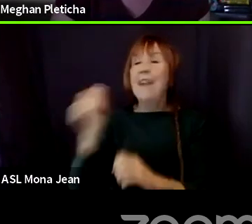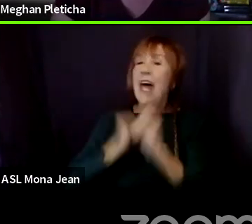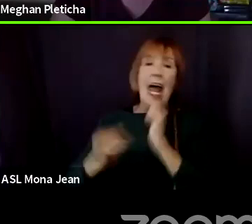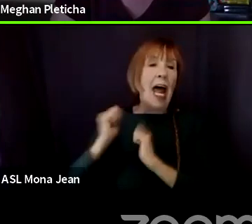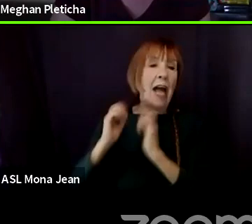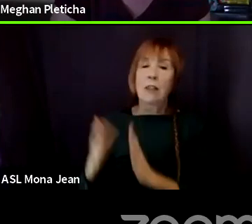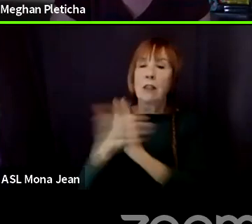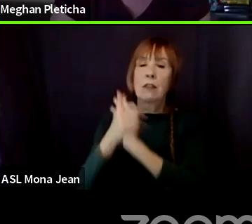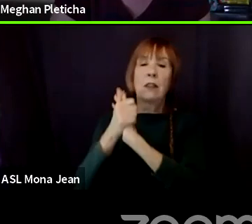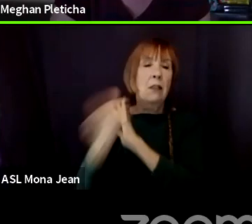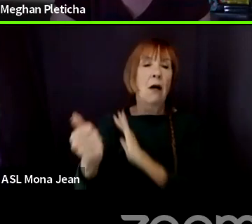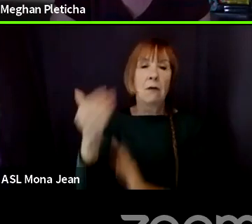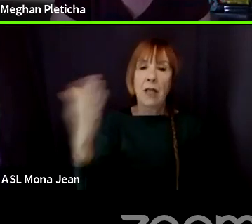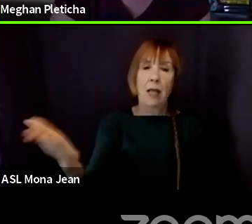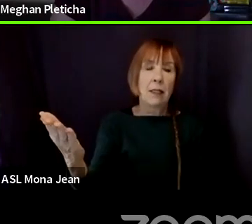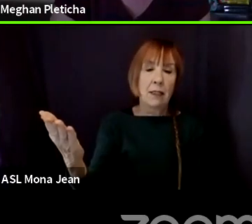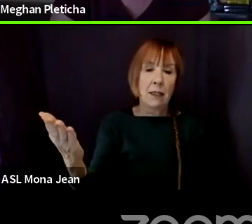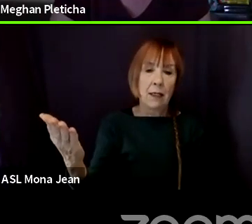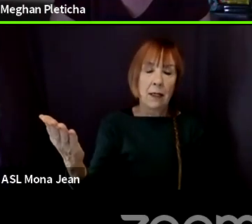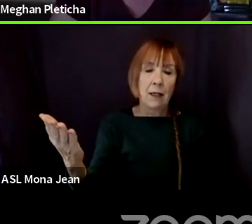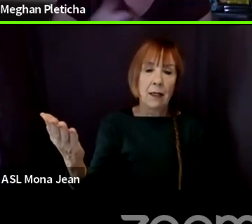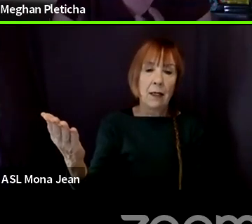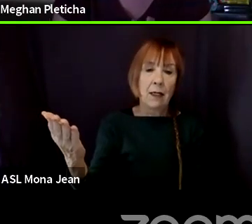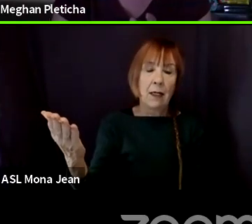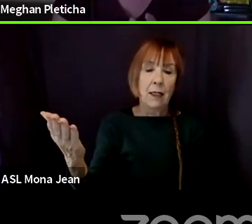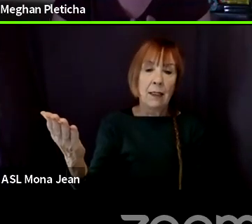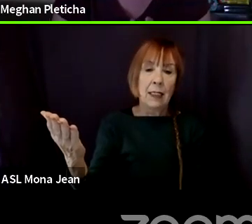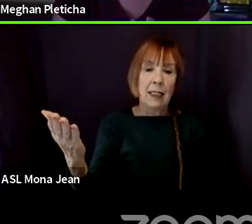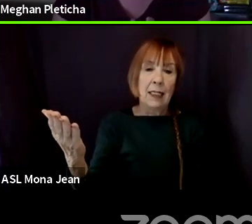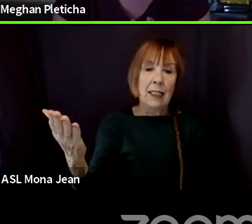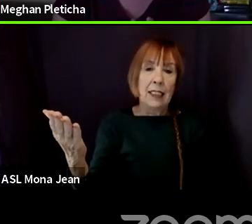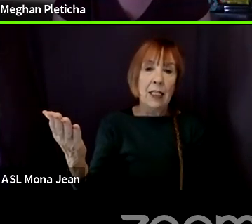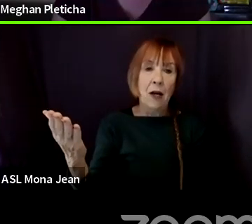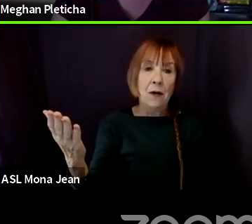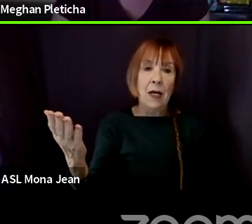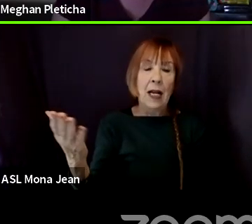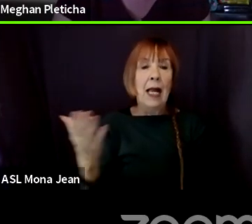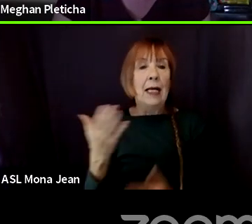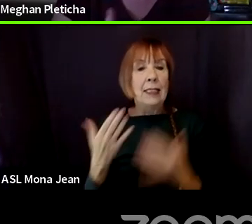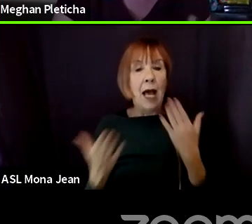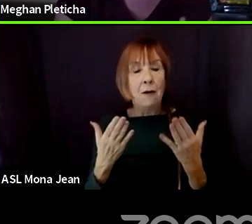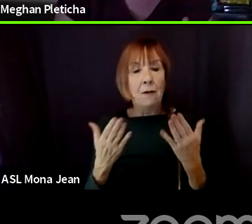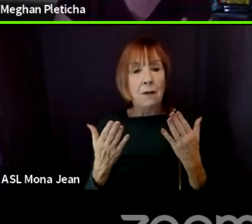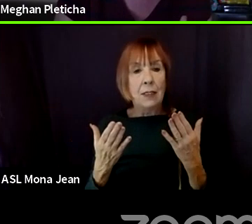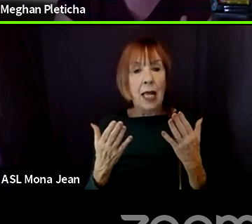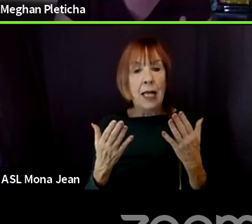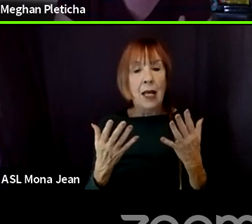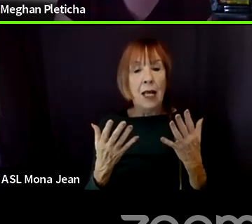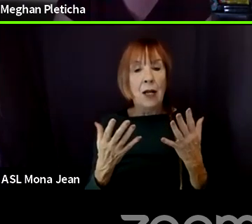and you might not be sure if something's gonna work and you know they can sell it for you.